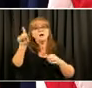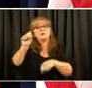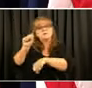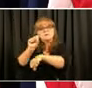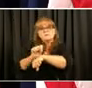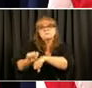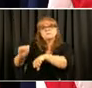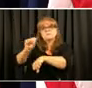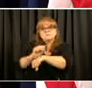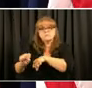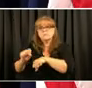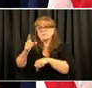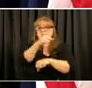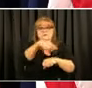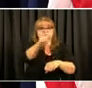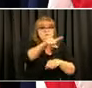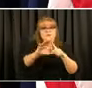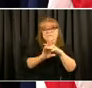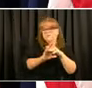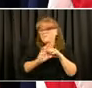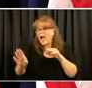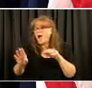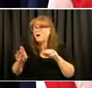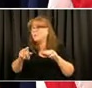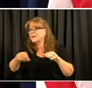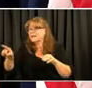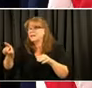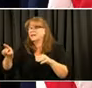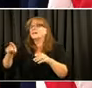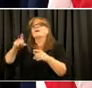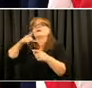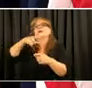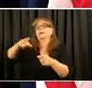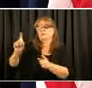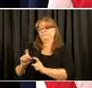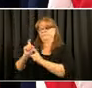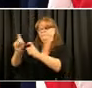you can move your family's safety i uh safely i hope our private employers are doing the same